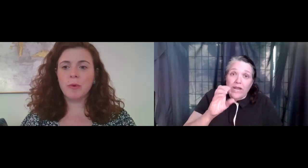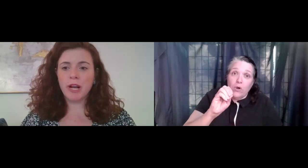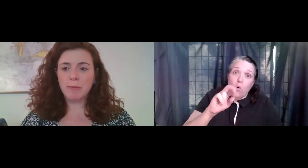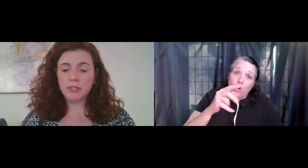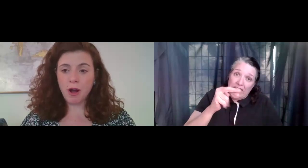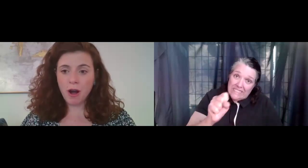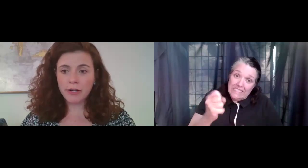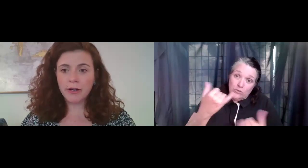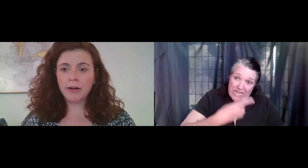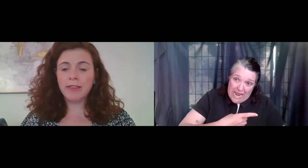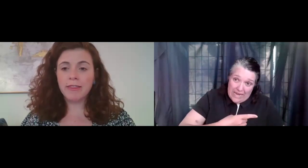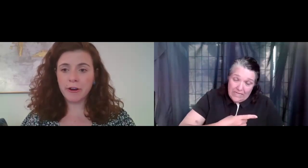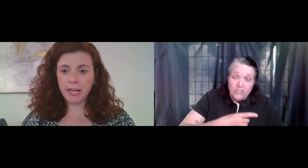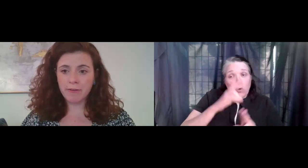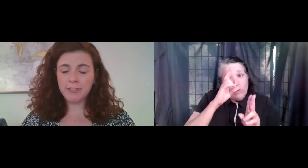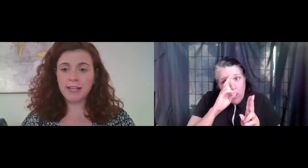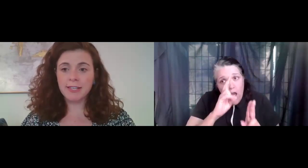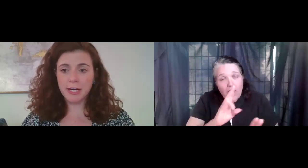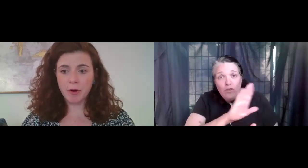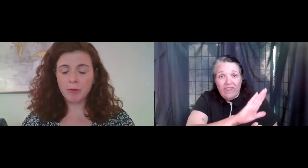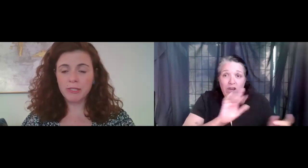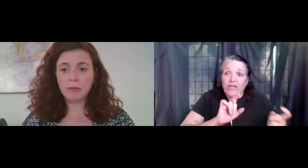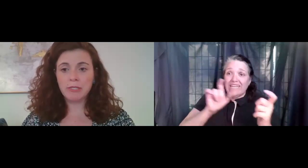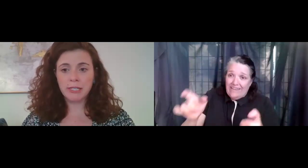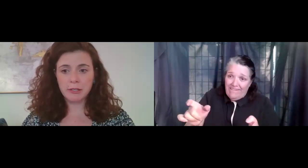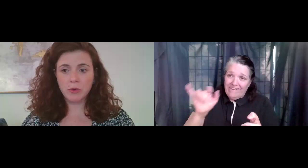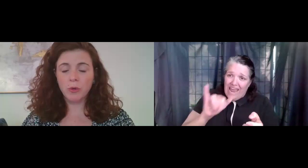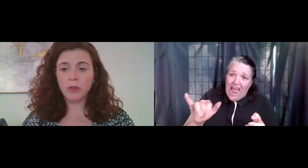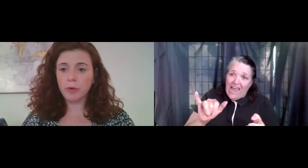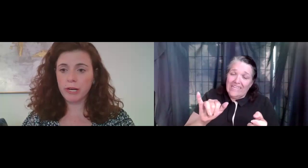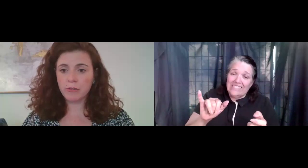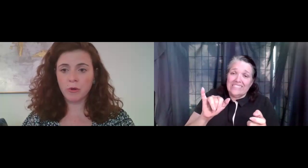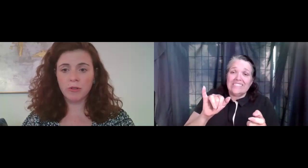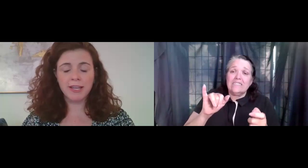we were able to honor their gift as heroes. They were six years old and three years old.